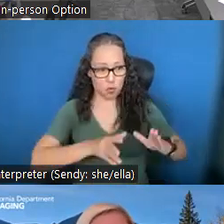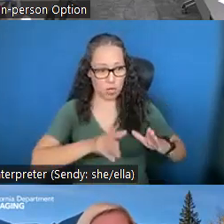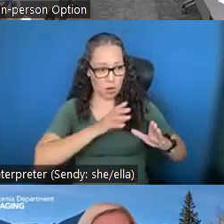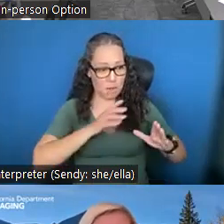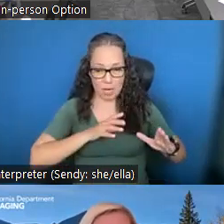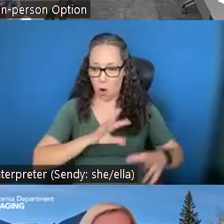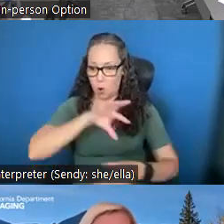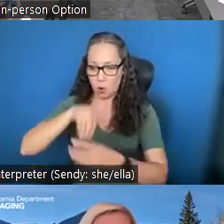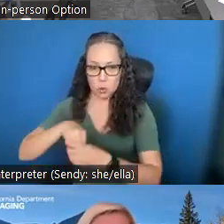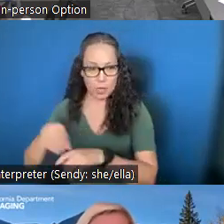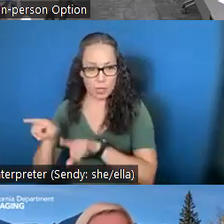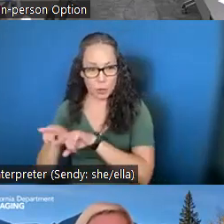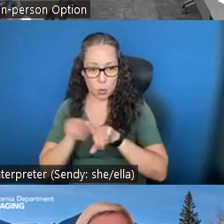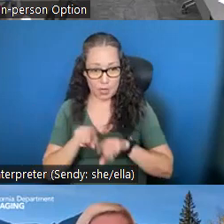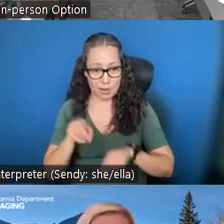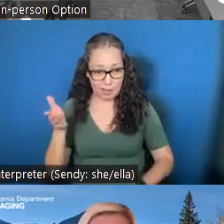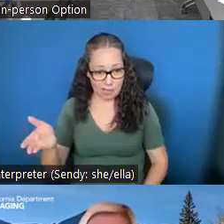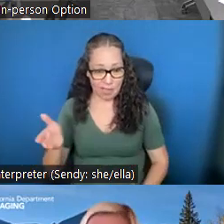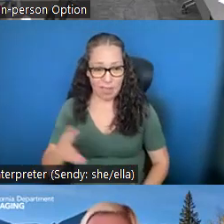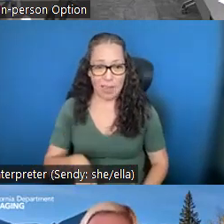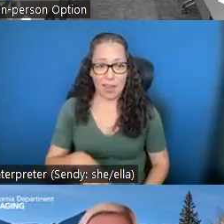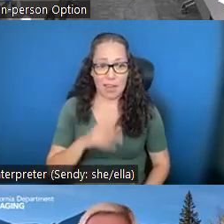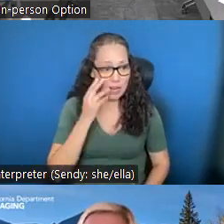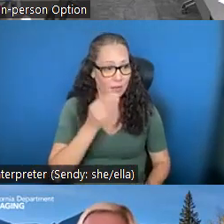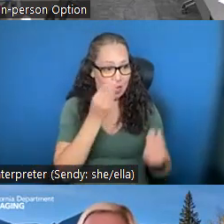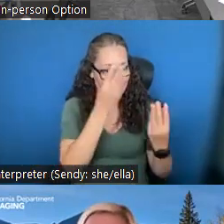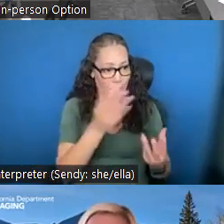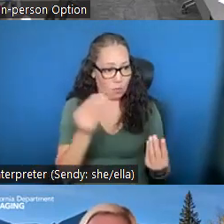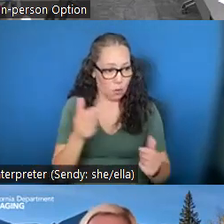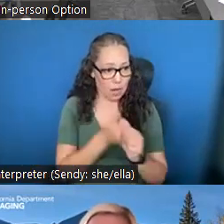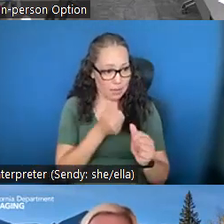they've provided you with updates along the way and if they haven't you'll hear it all today next